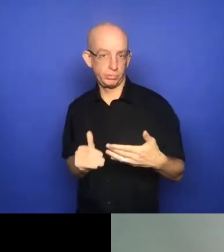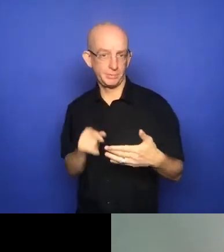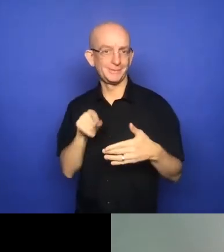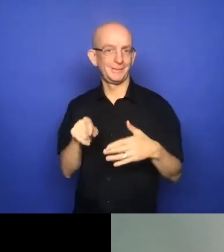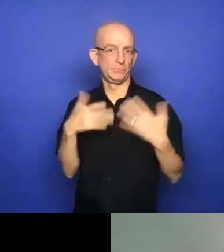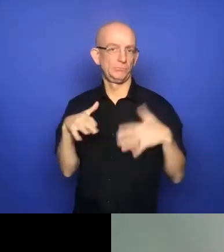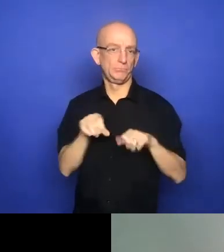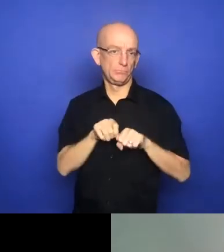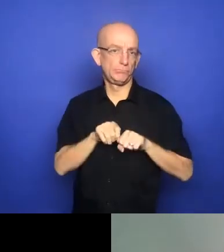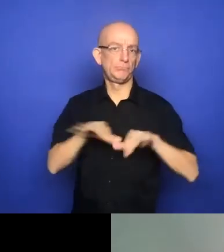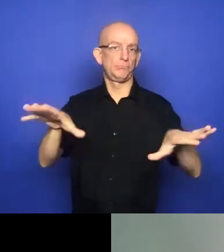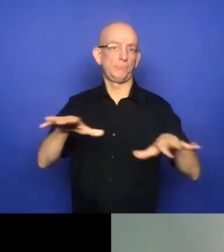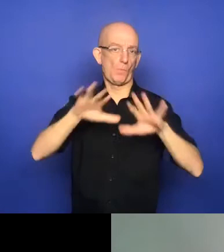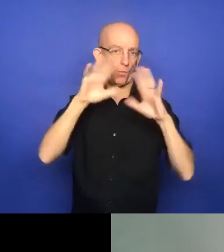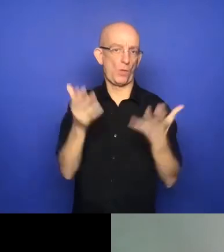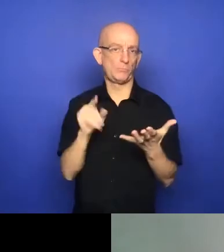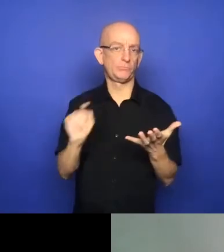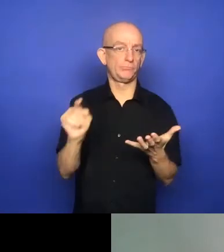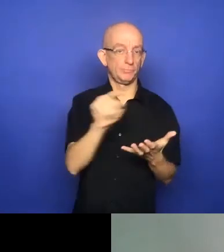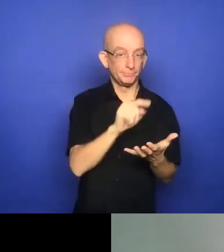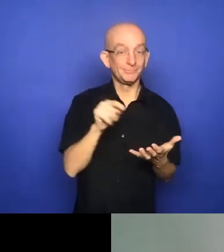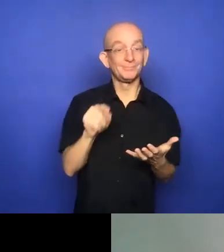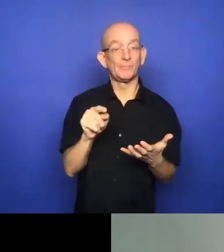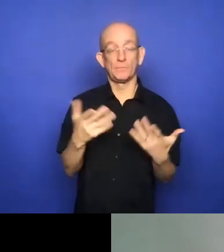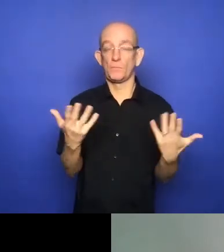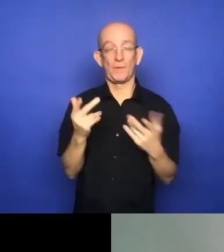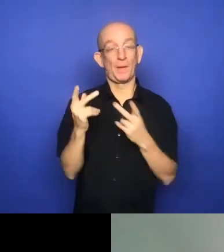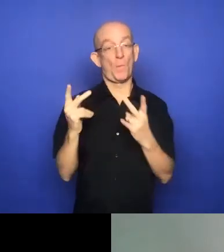findings from this study highlight why decision makers should not only